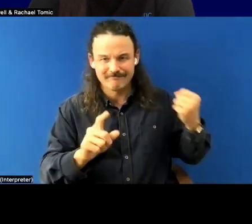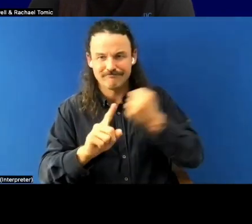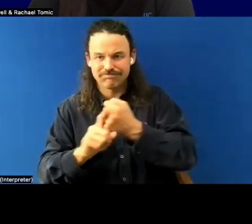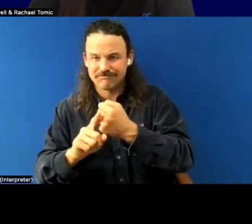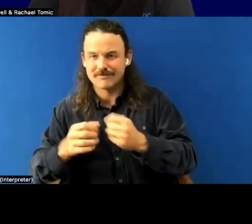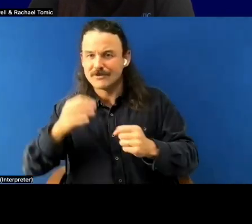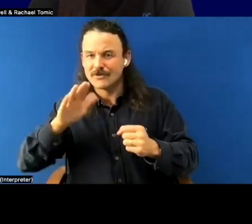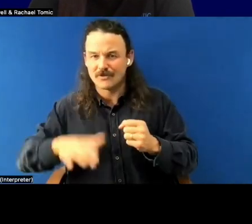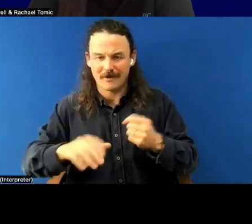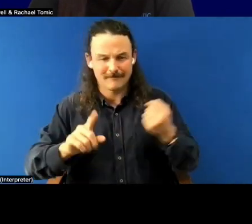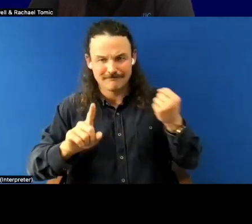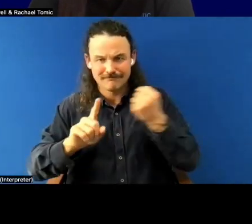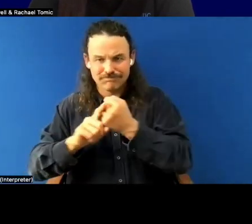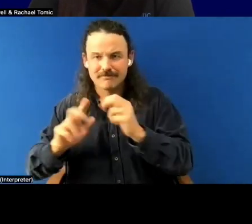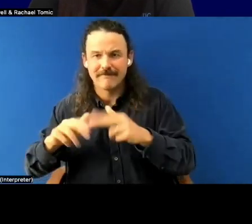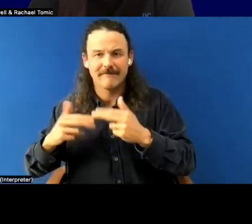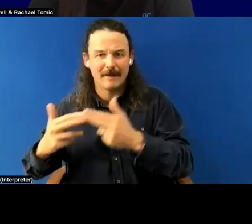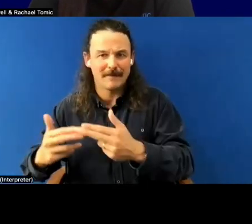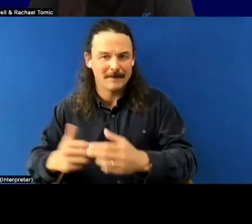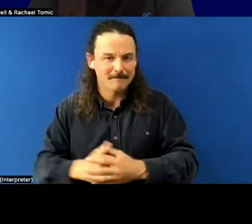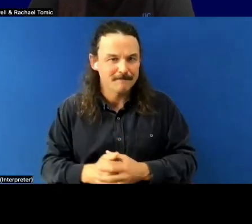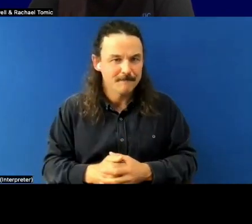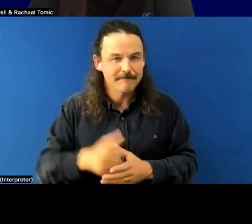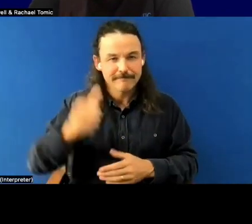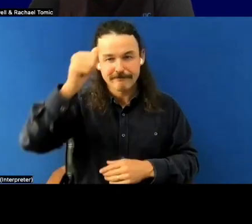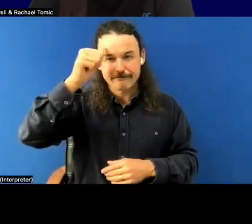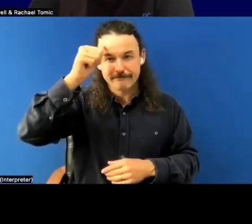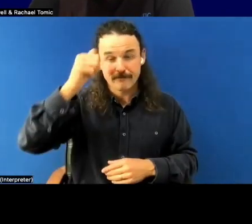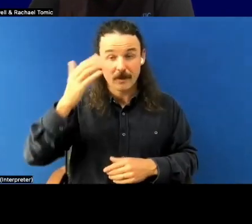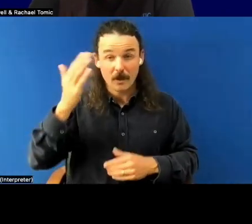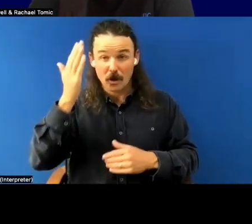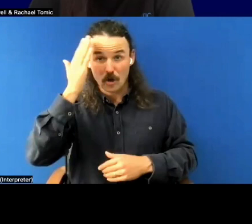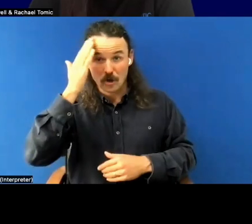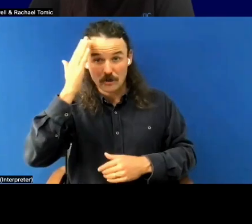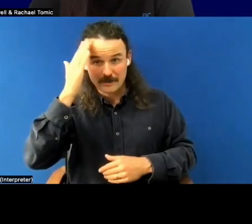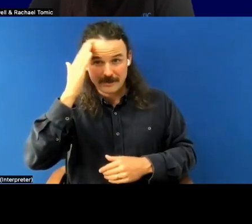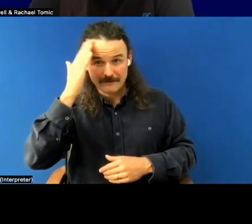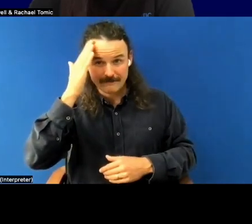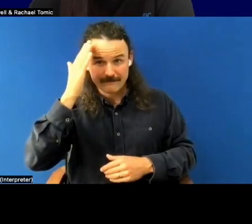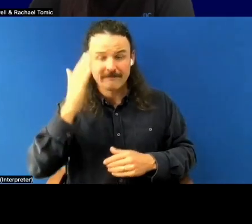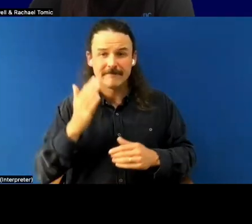we know that cognitive and sensory impairments with functional limitations often co-occur.